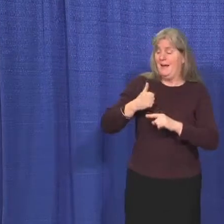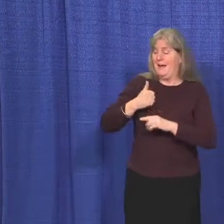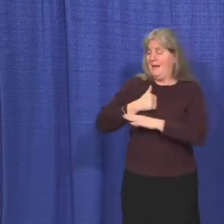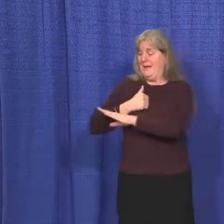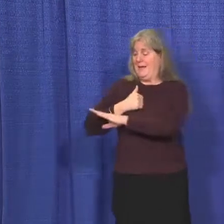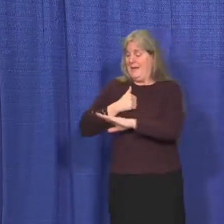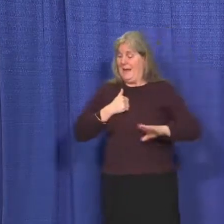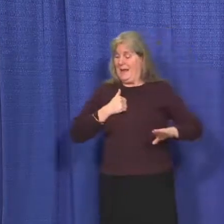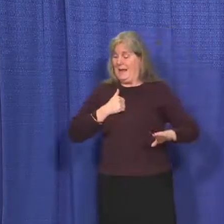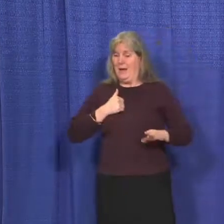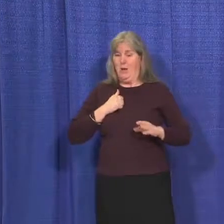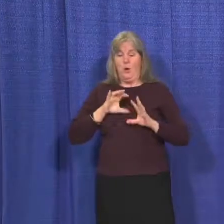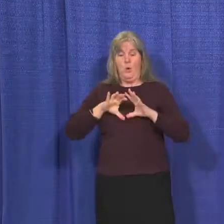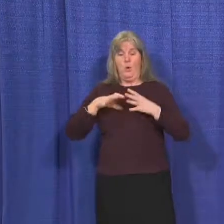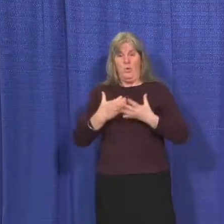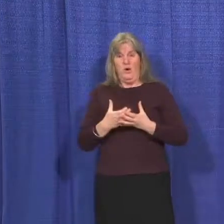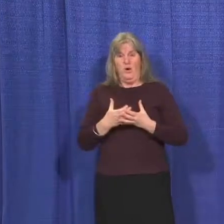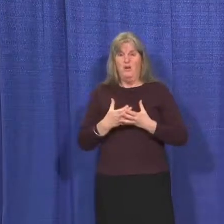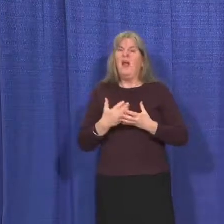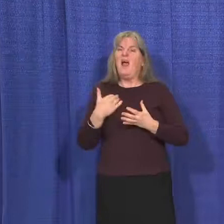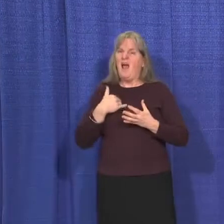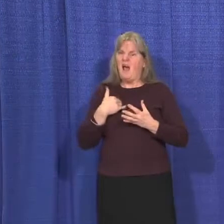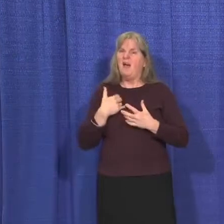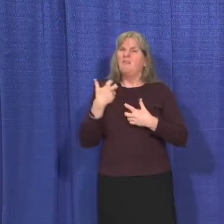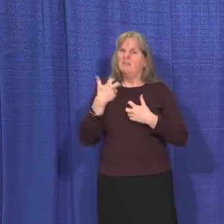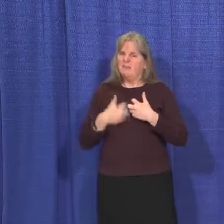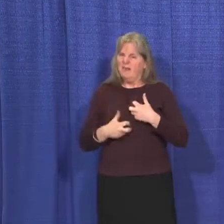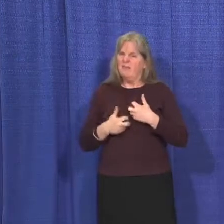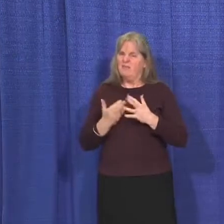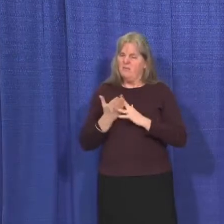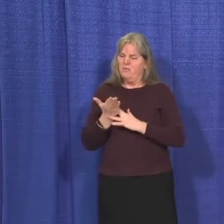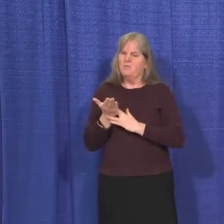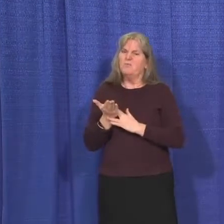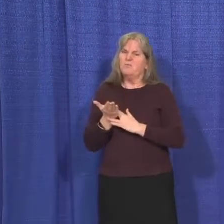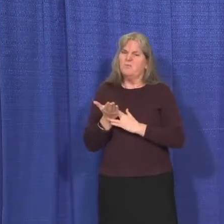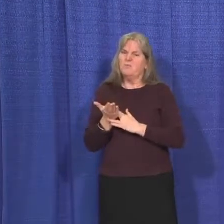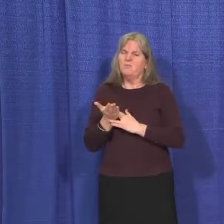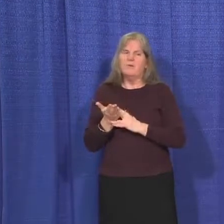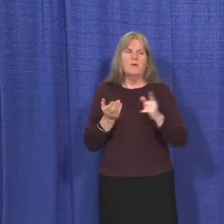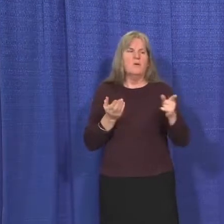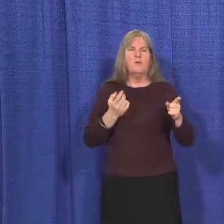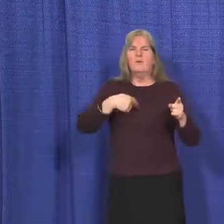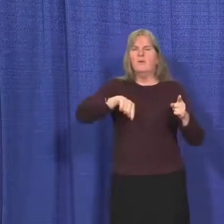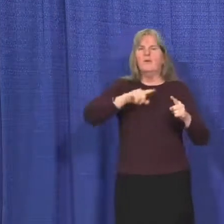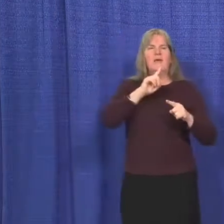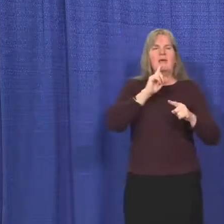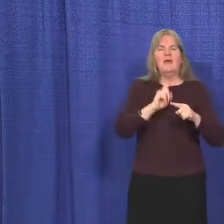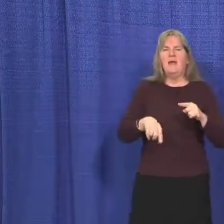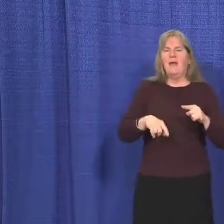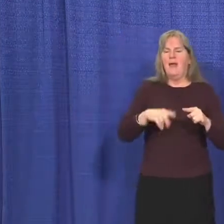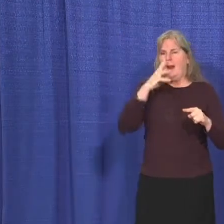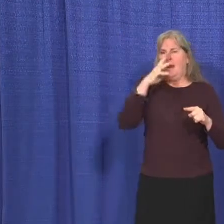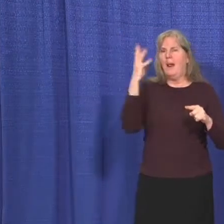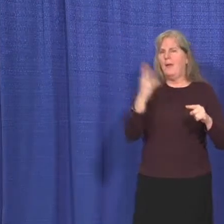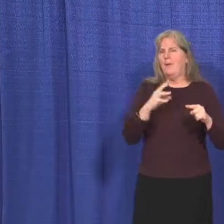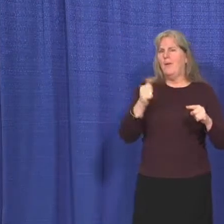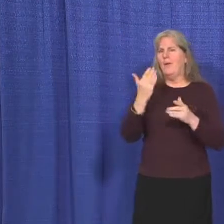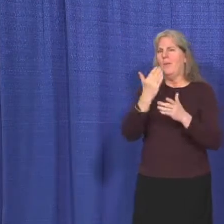but Canada and most of the world has a rough period to go through first in we can't be completely insulated from the harsh